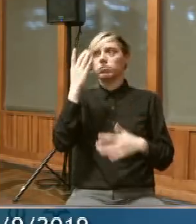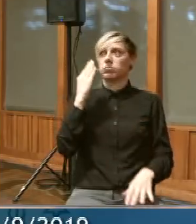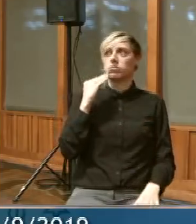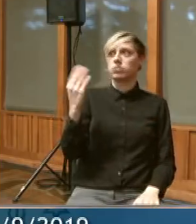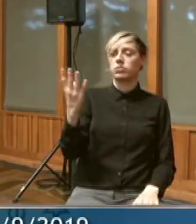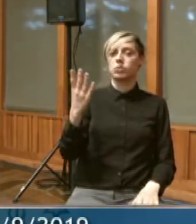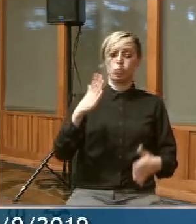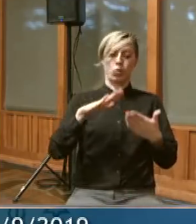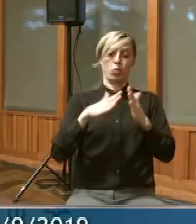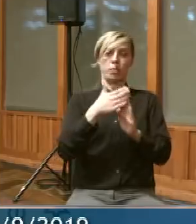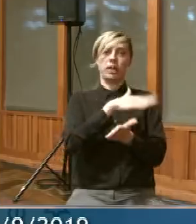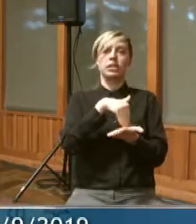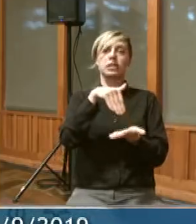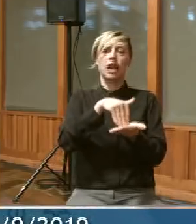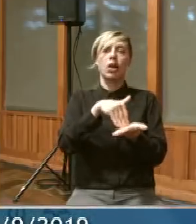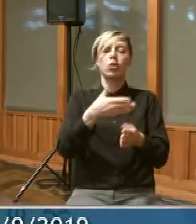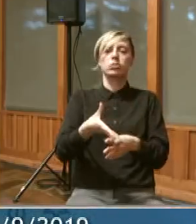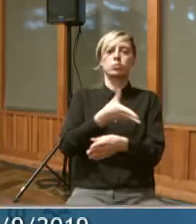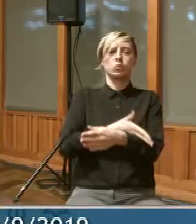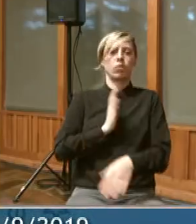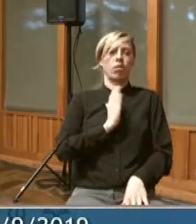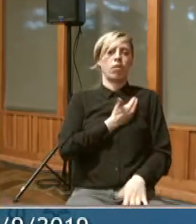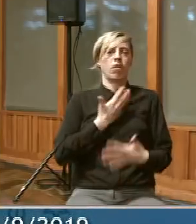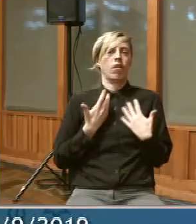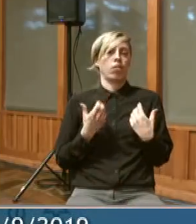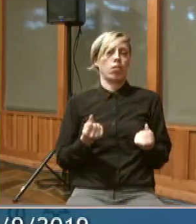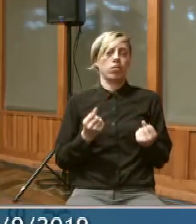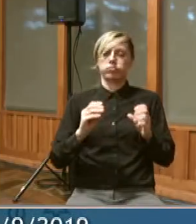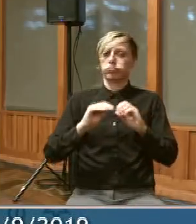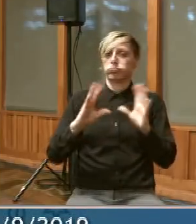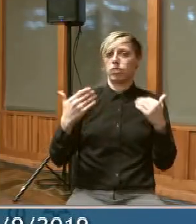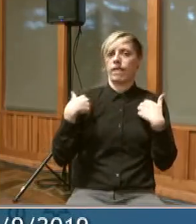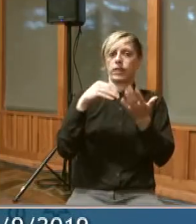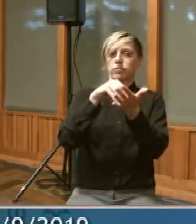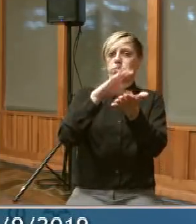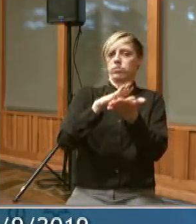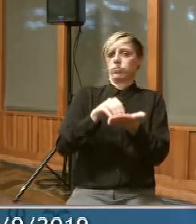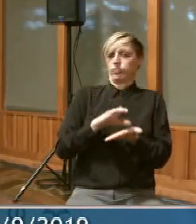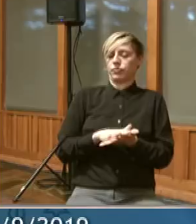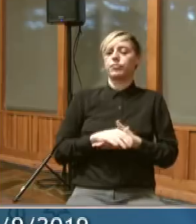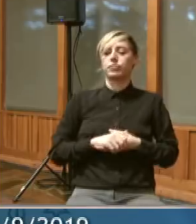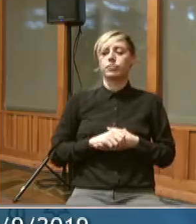HAVE TO SPEND LESS OF ITS FUNDS TREATING SICK RESIDENTS. IN MY EXPERIENCE THE COMMUNITY CENTERS CONTRIBUTE MIGHTILY TO